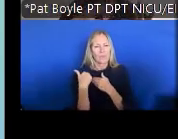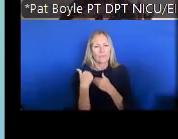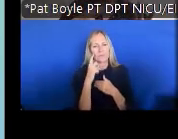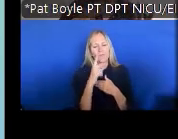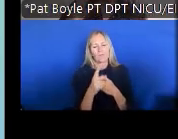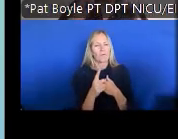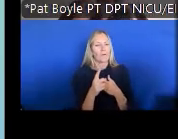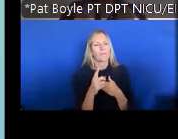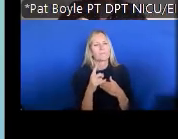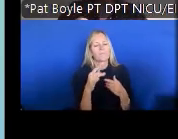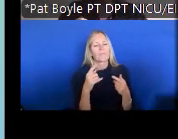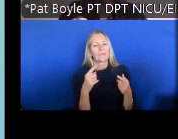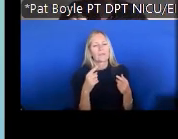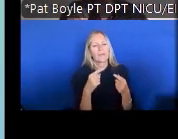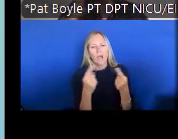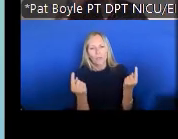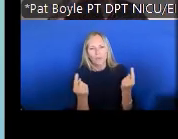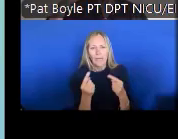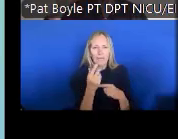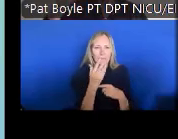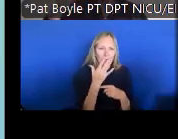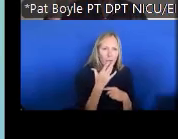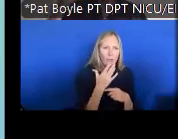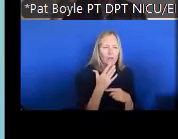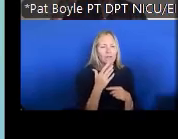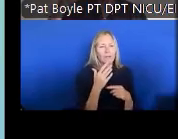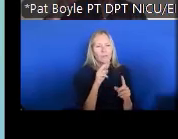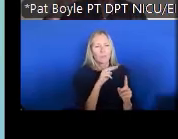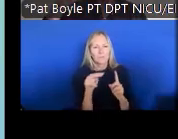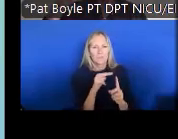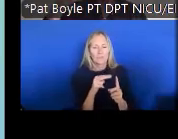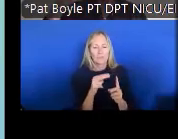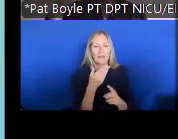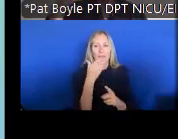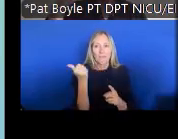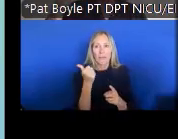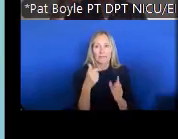perception. And my best example is a bottle that I have taped